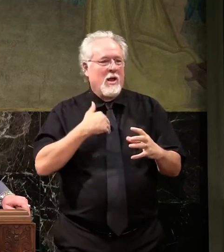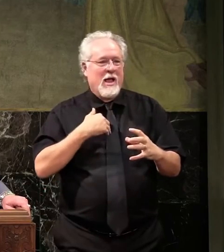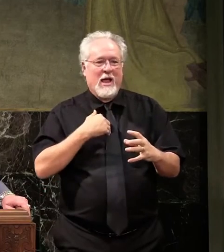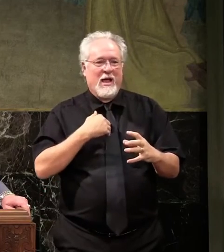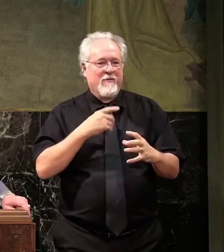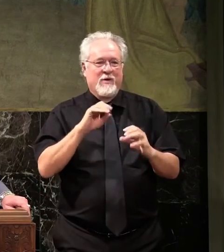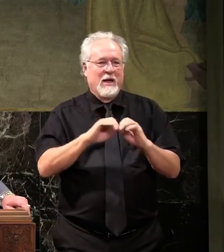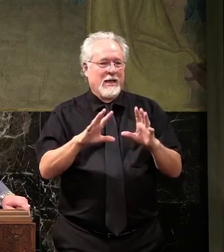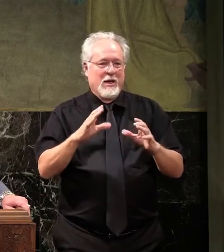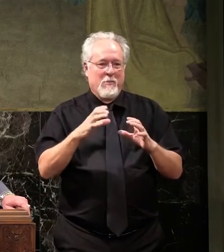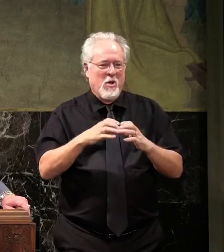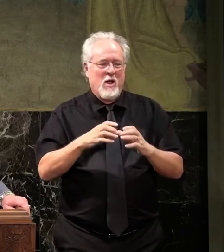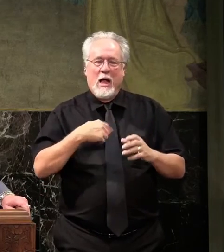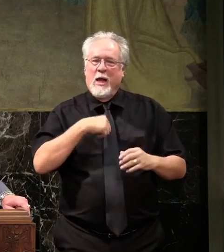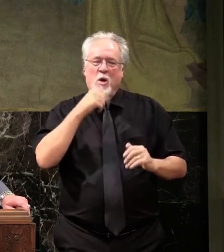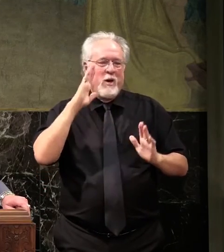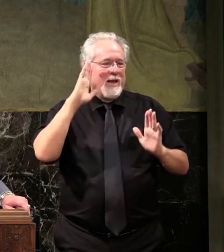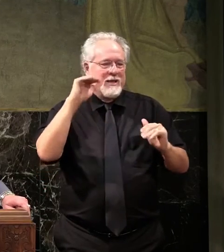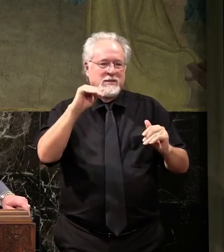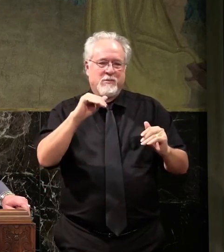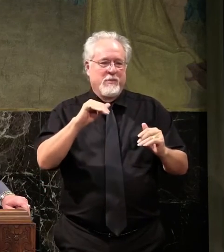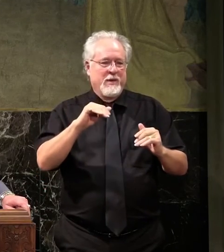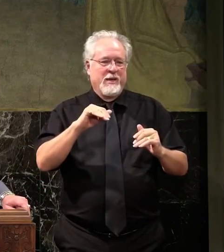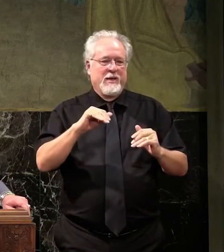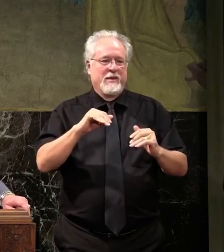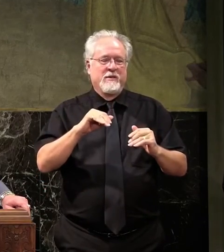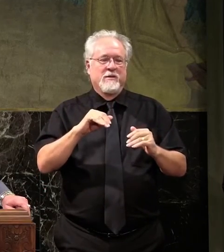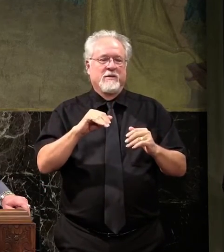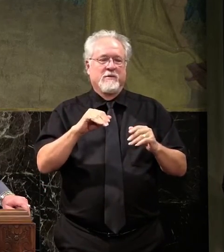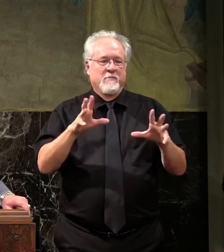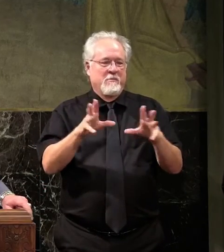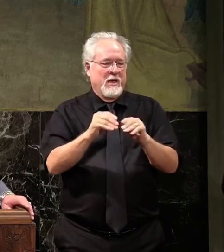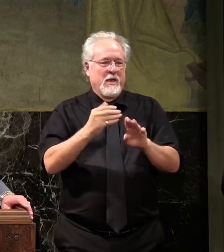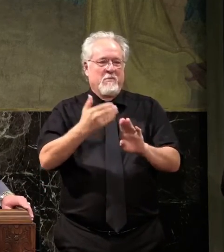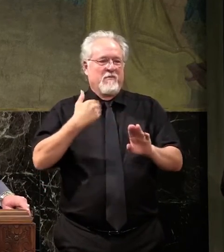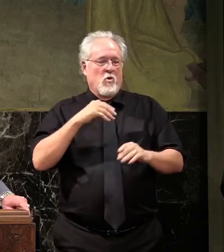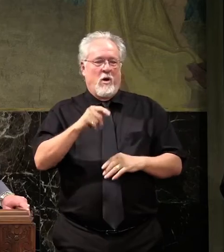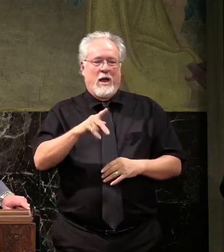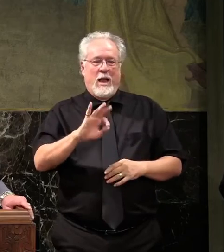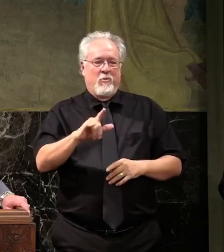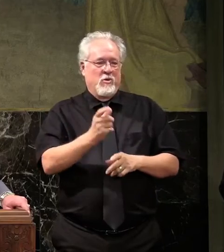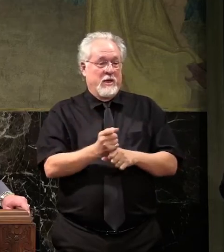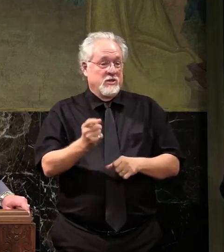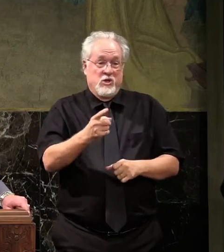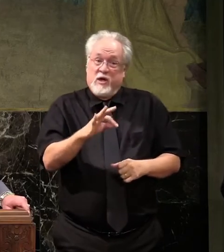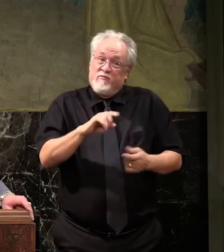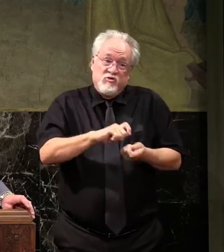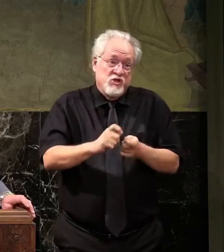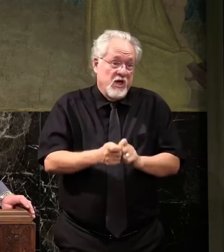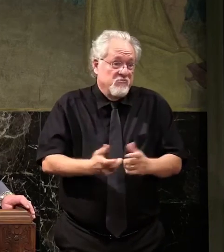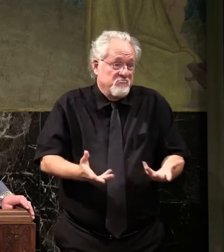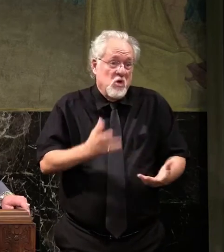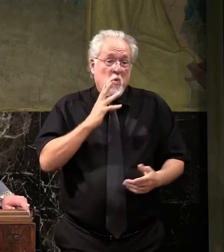into session before April of next year if that changes, we will issue a call and